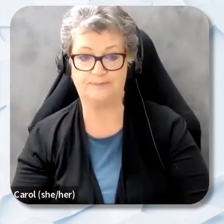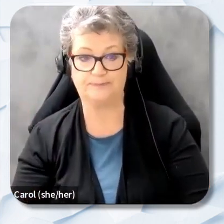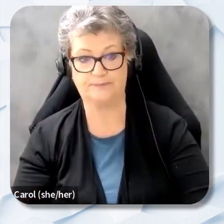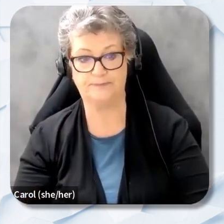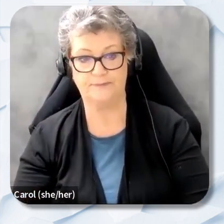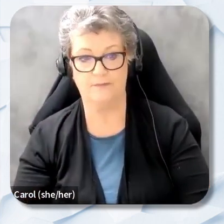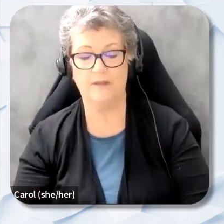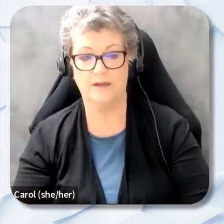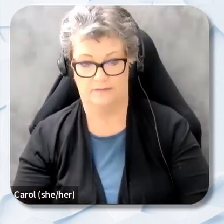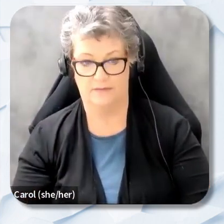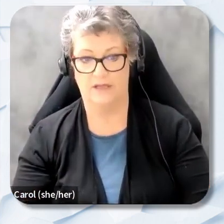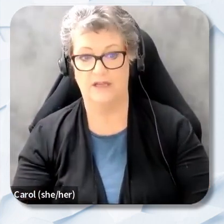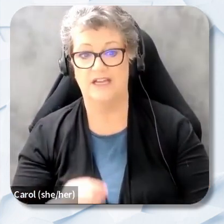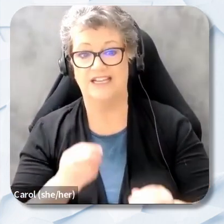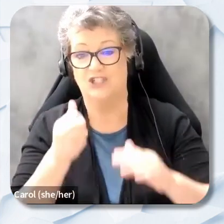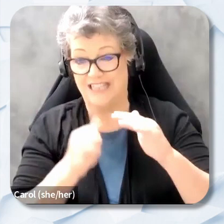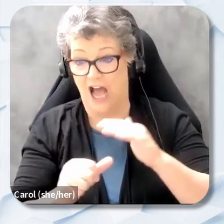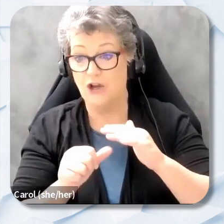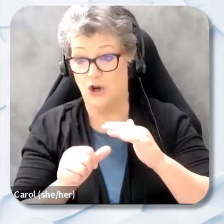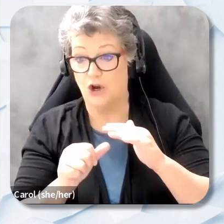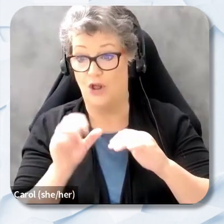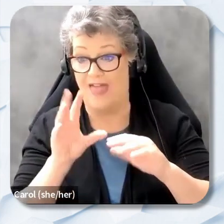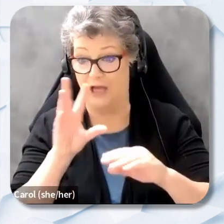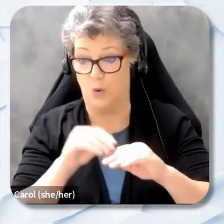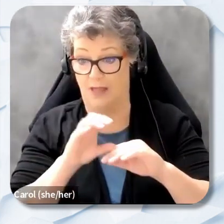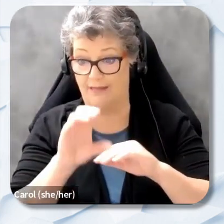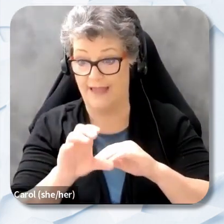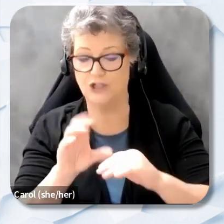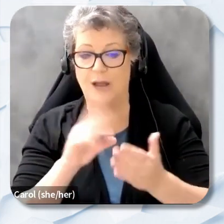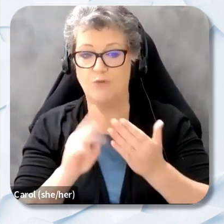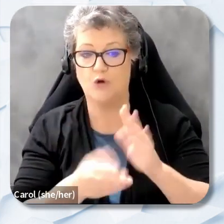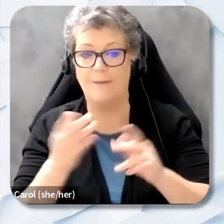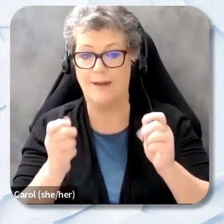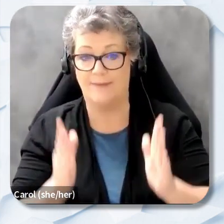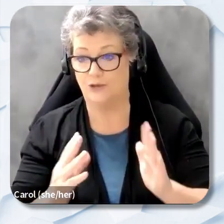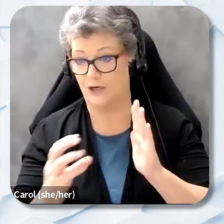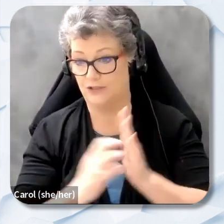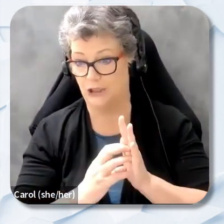Directly under the total allocation is the Program Administrators section.